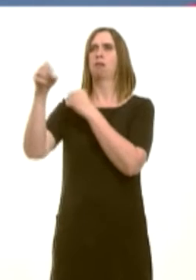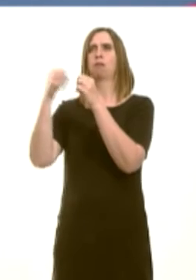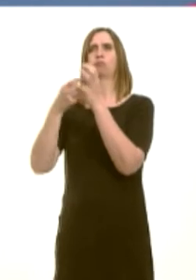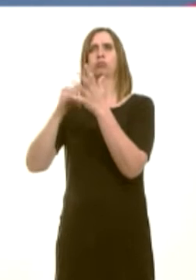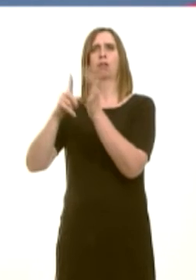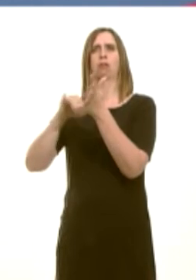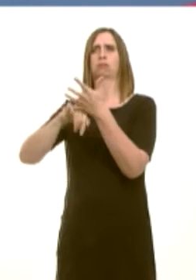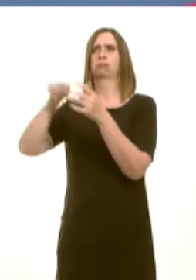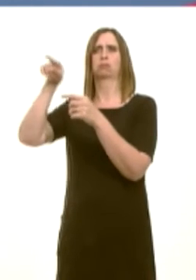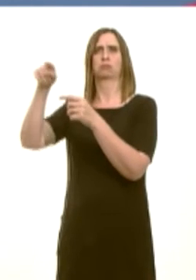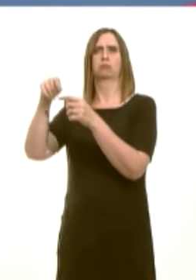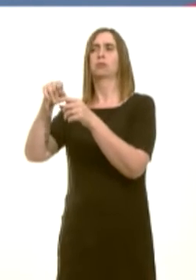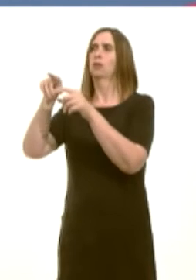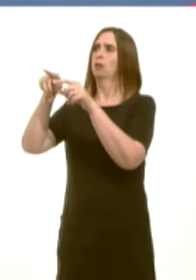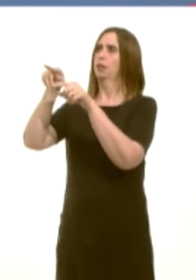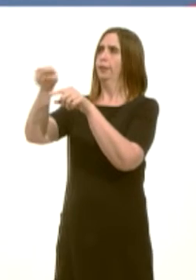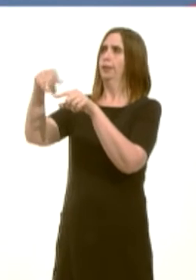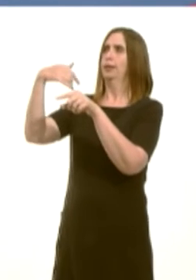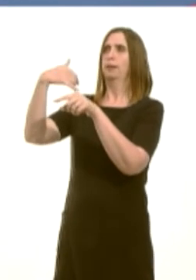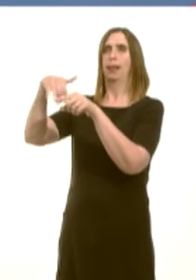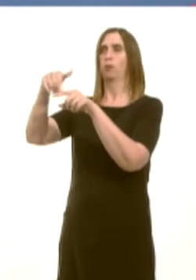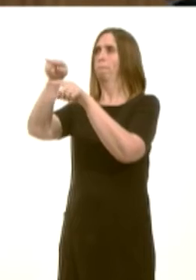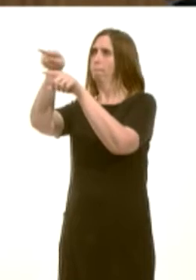important is that, if there are to be any kind of transfers of powers, they actually